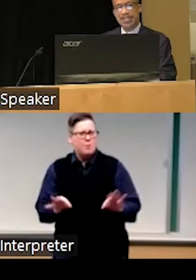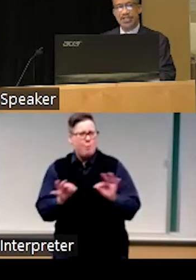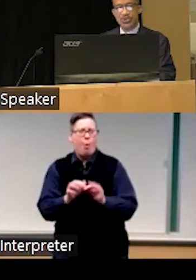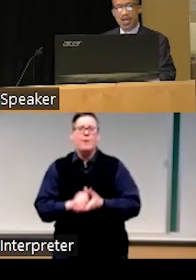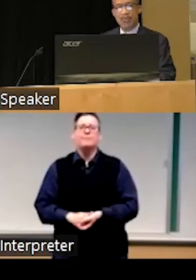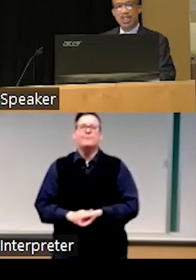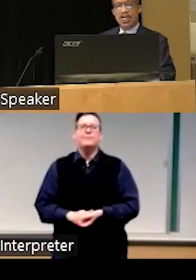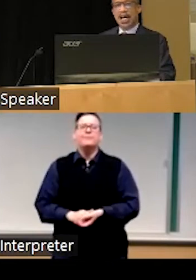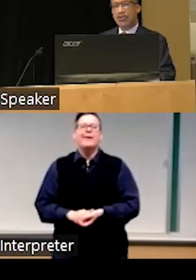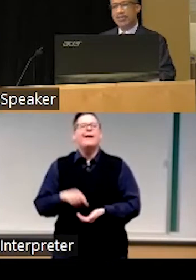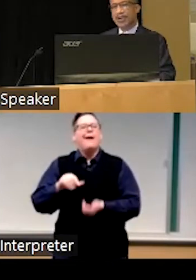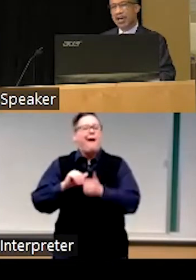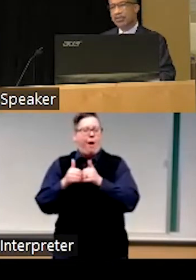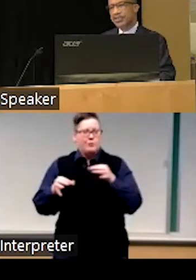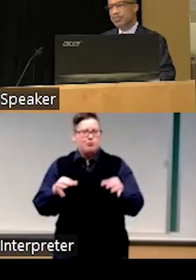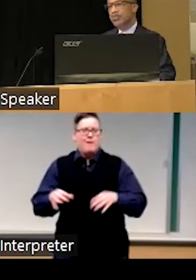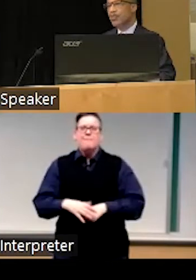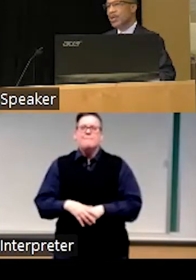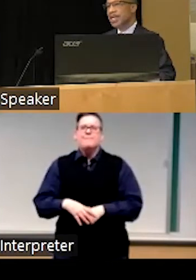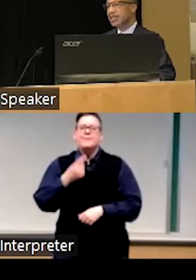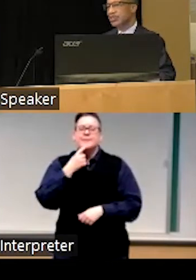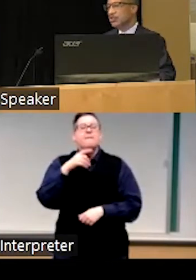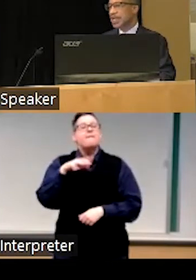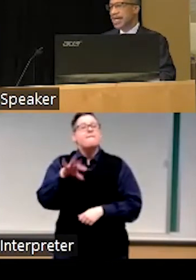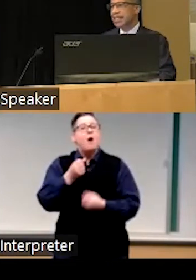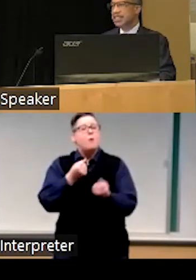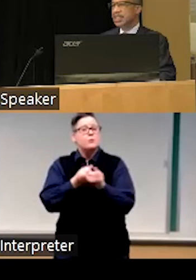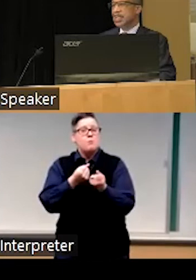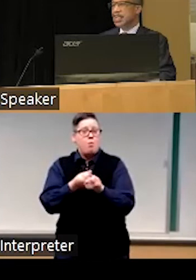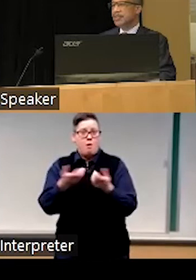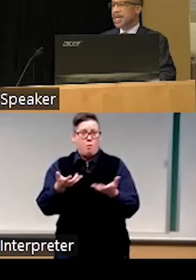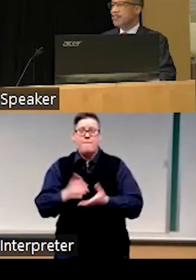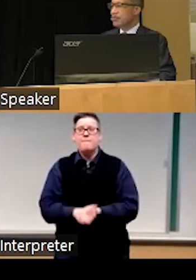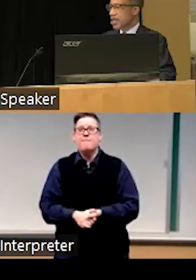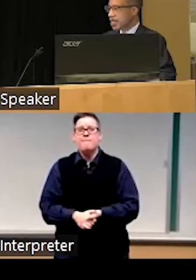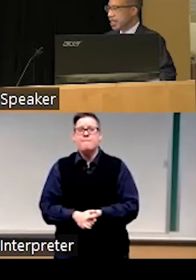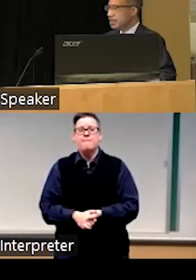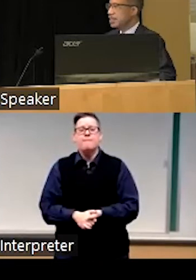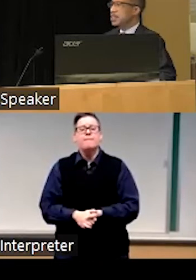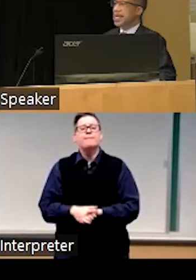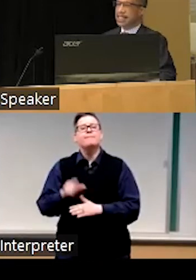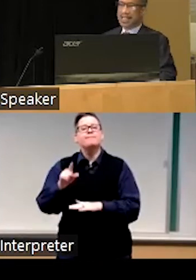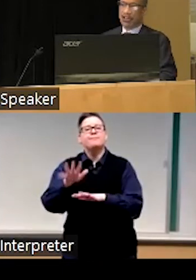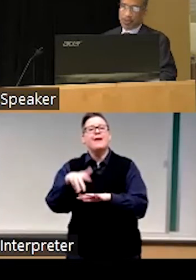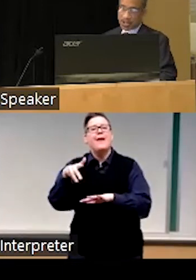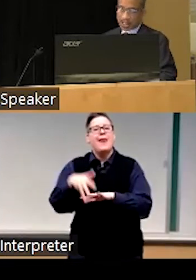case he described how he found some support in looking at Native American and South American